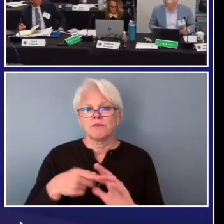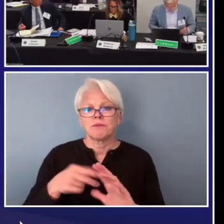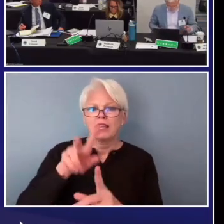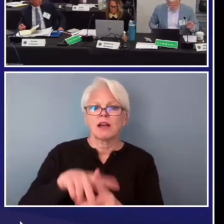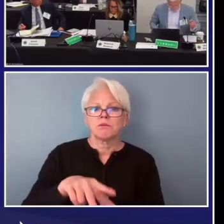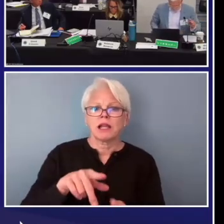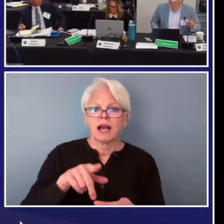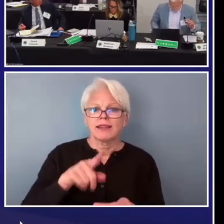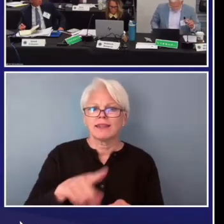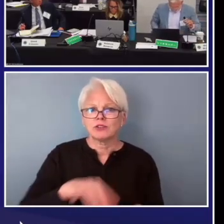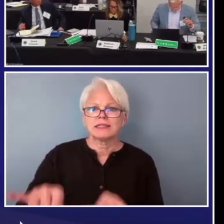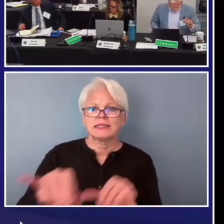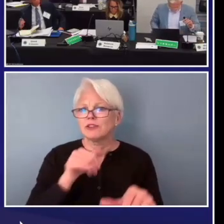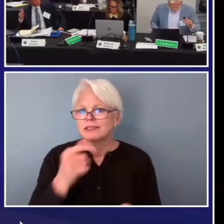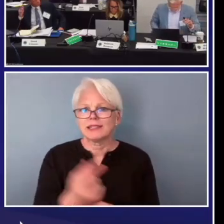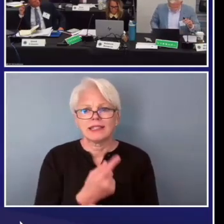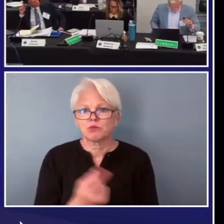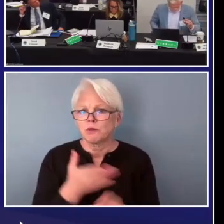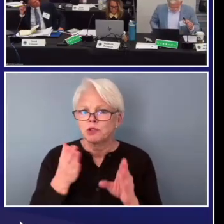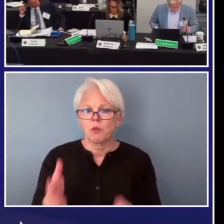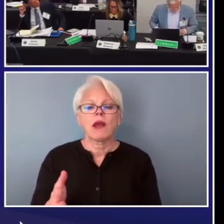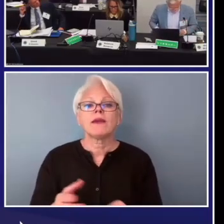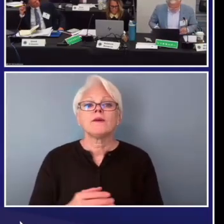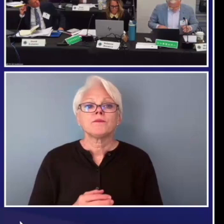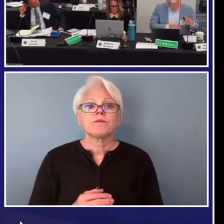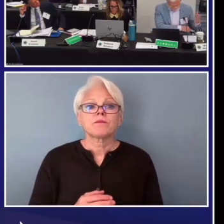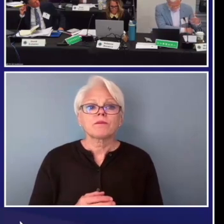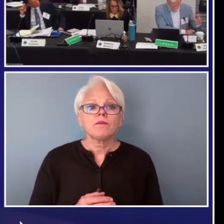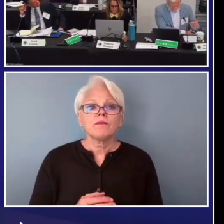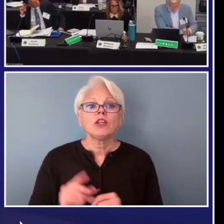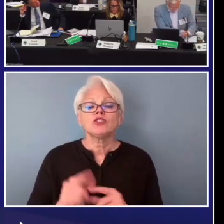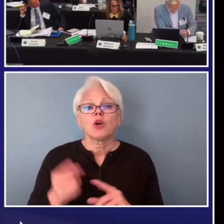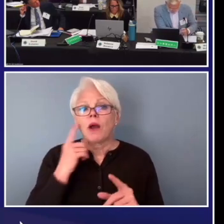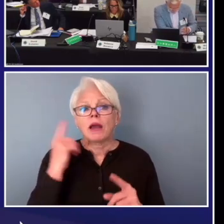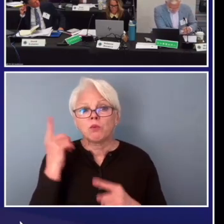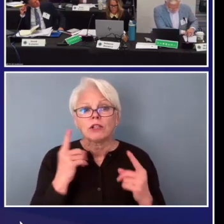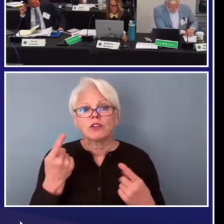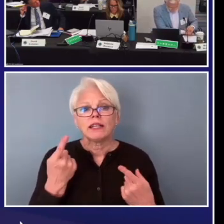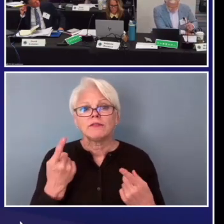Um, so, but I wonder then and and trying to achieve the the language that you're looking